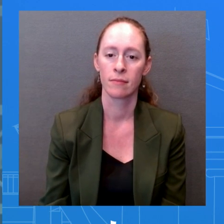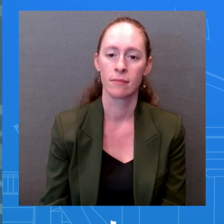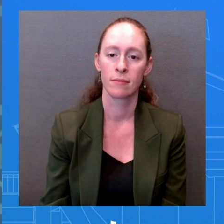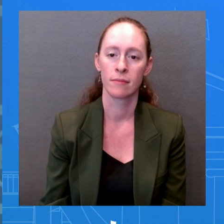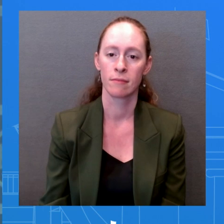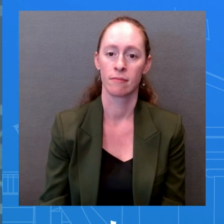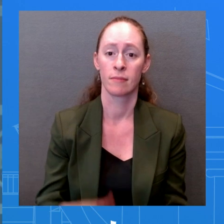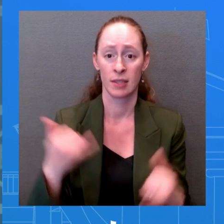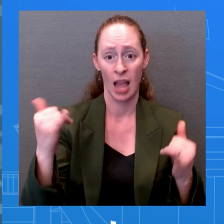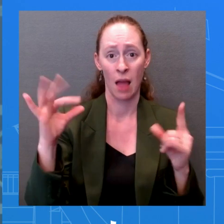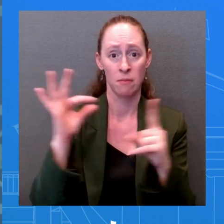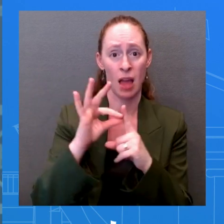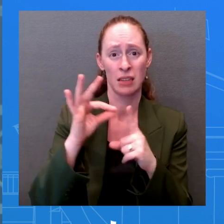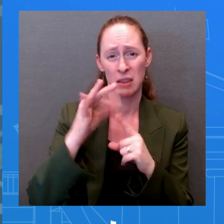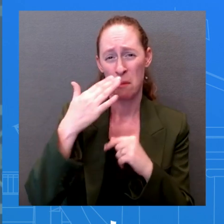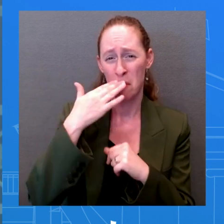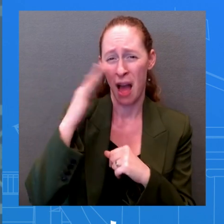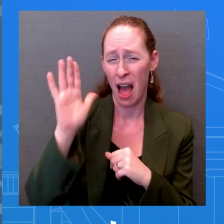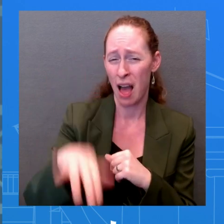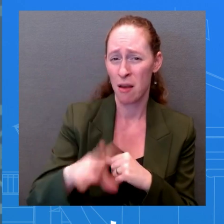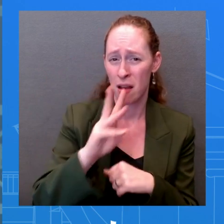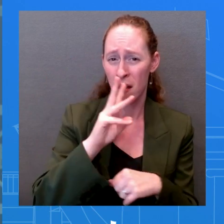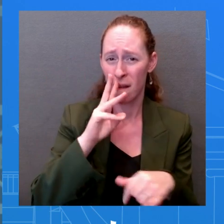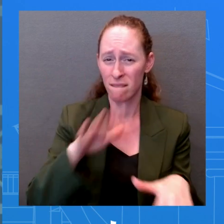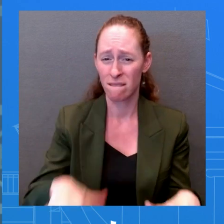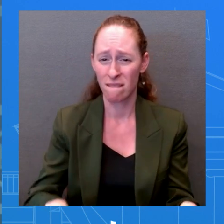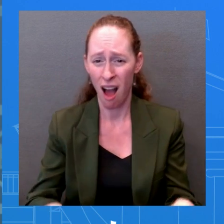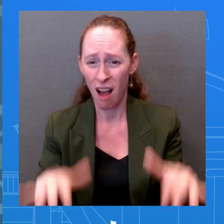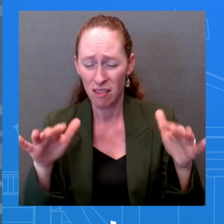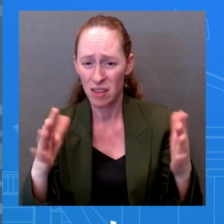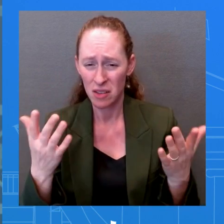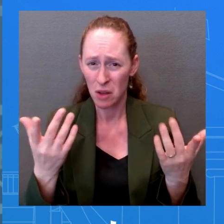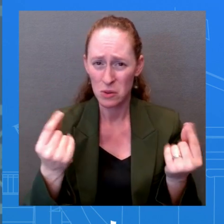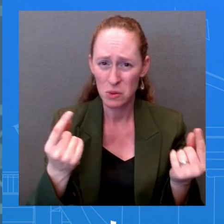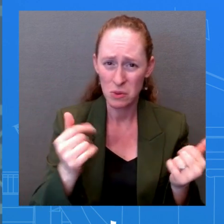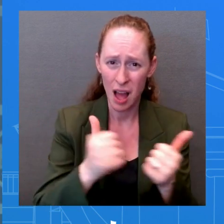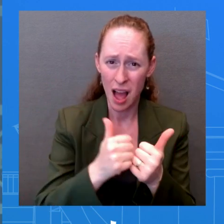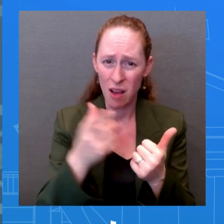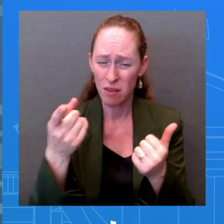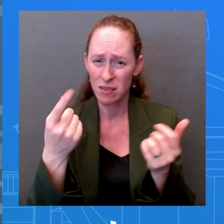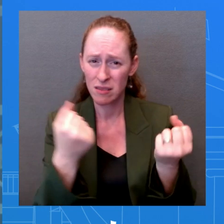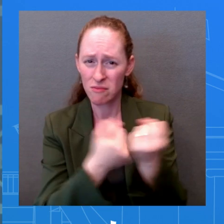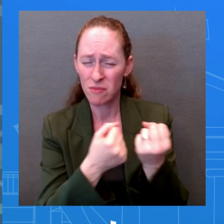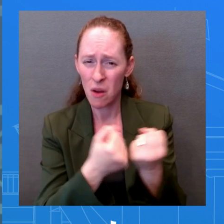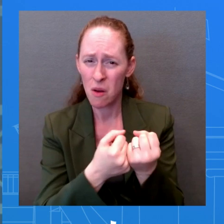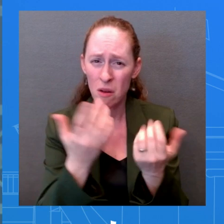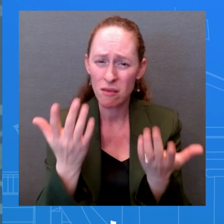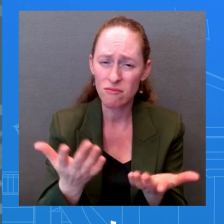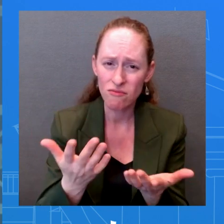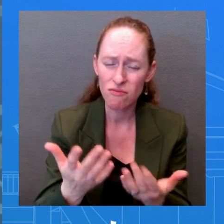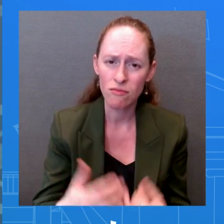a total of $53.1 million this year alone to support disaster resilience and flood response in Pakistan.